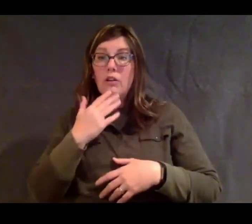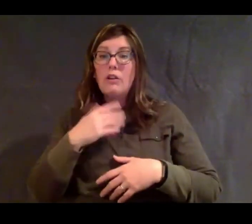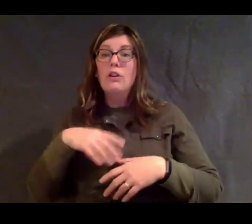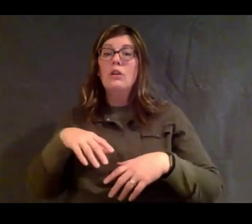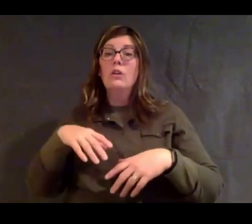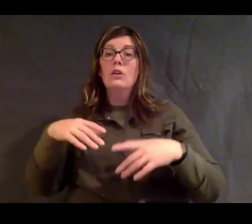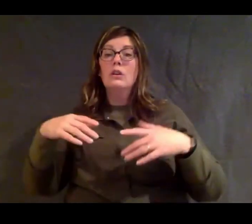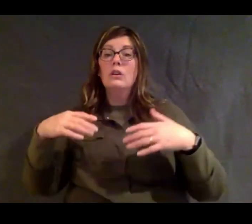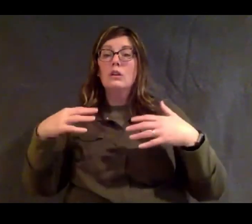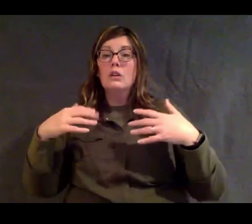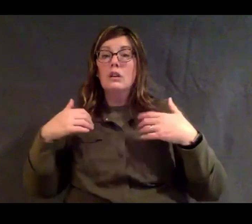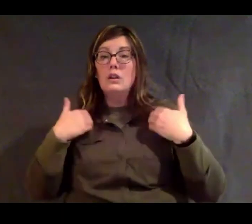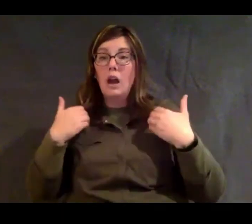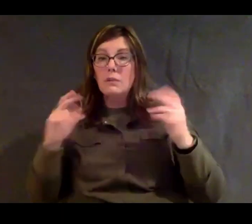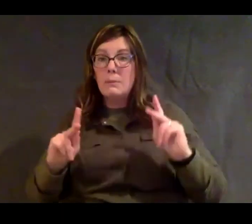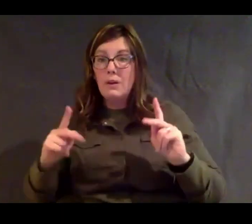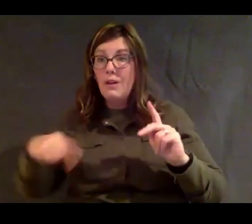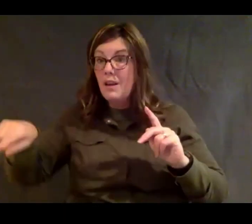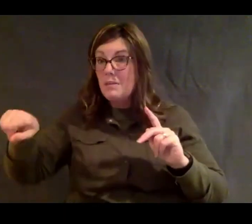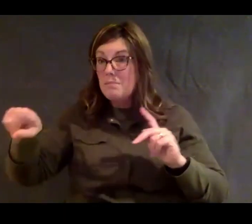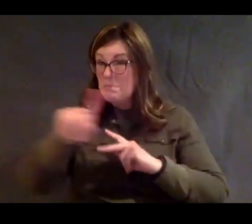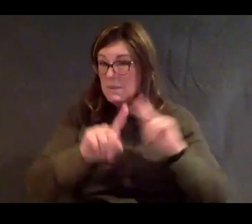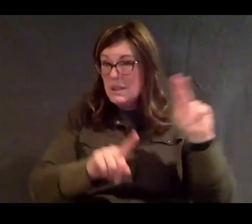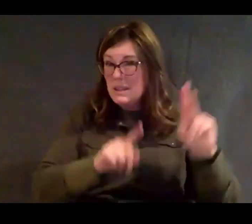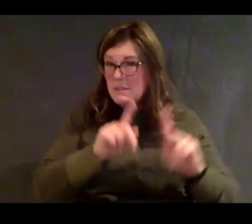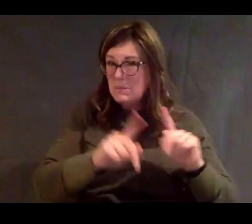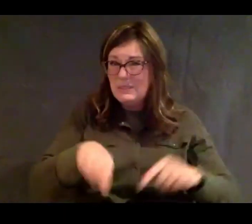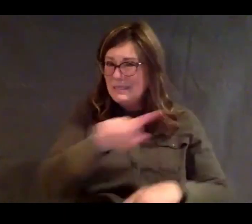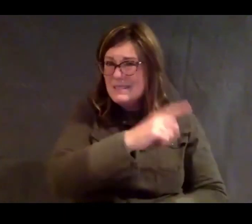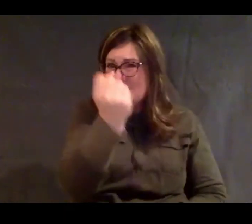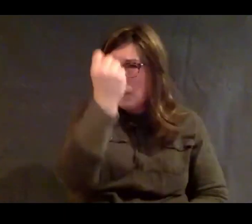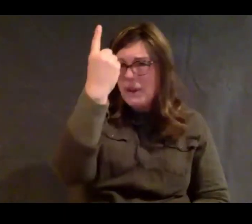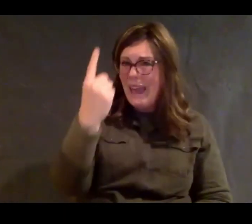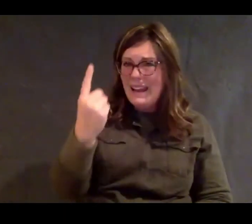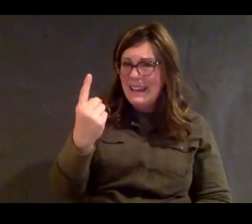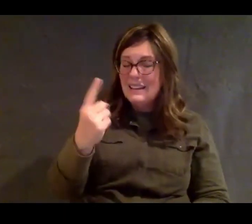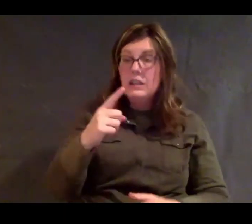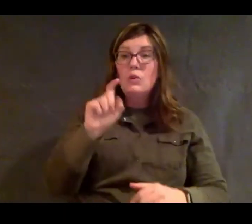literally don't get that they don't agree and you gotta like keep telling them that until they see